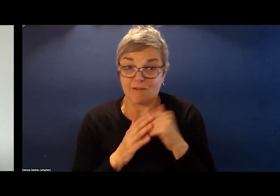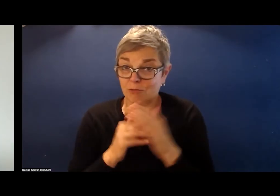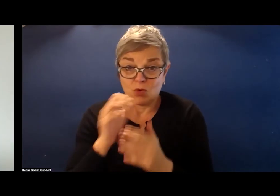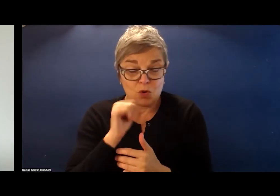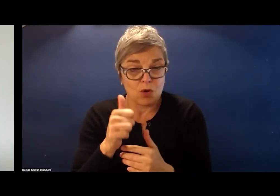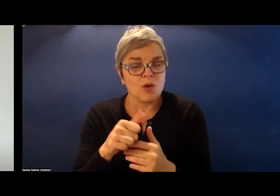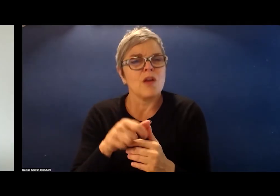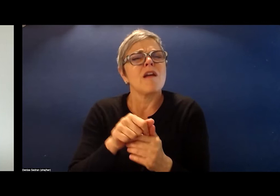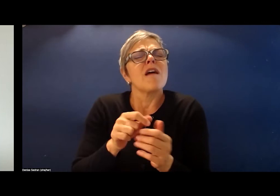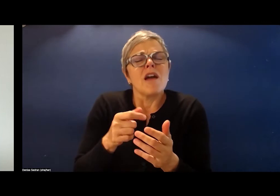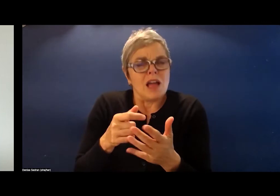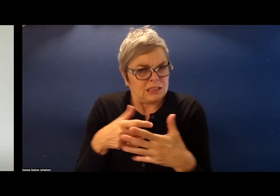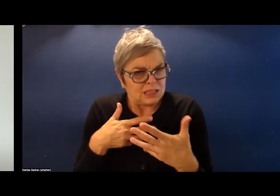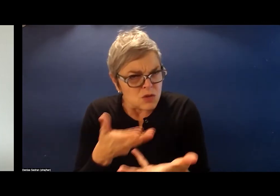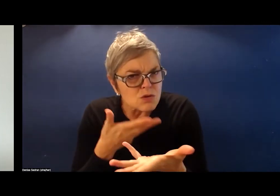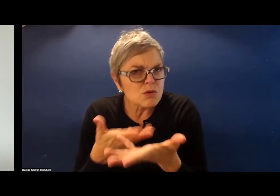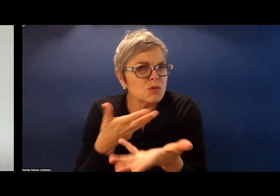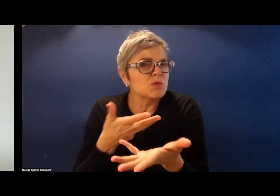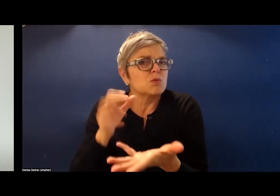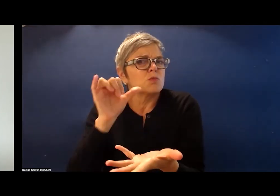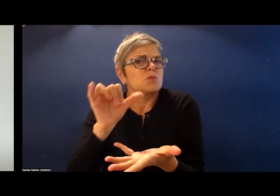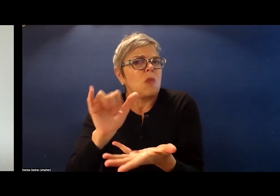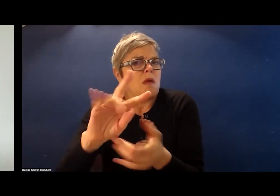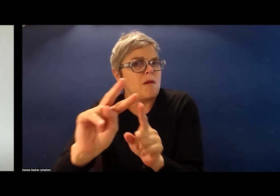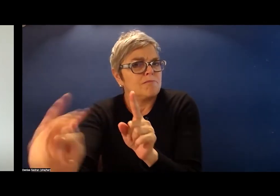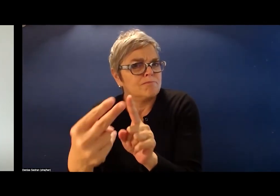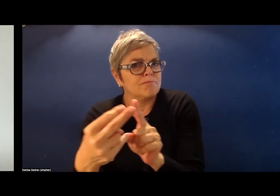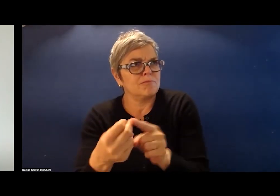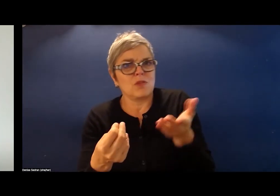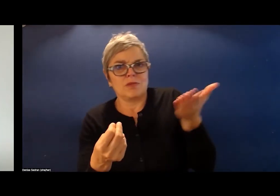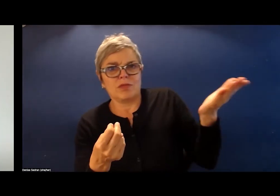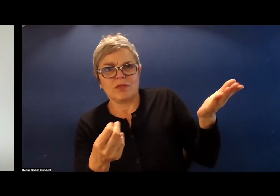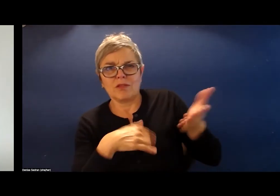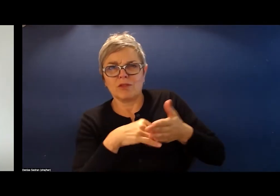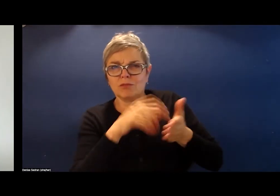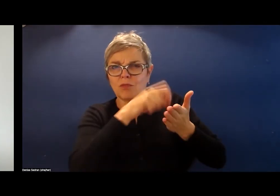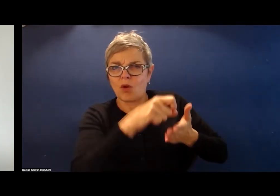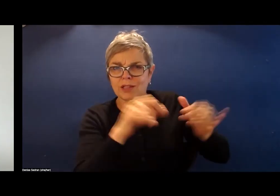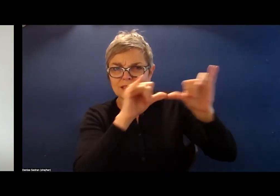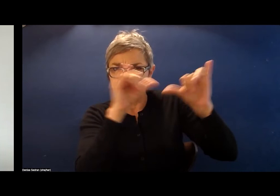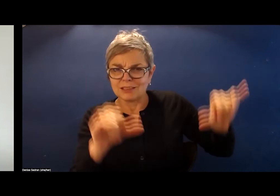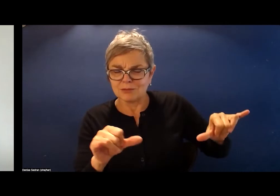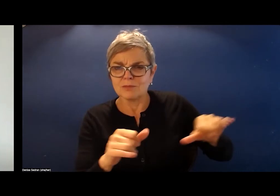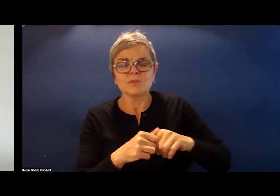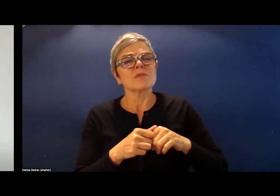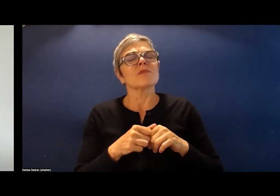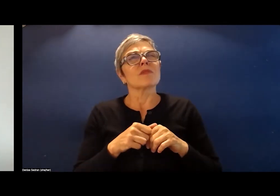that came in after, I was really compelled by the ways in which that exercise for students